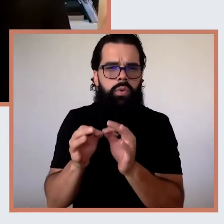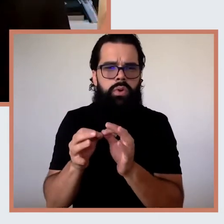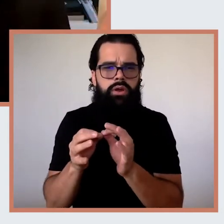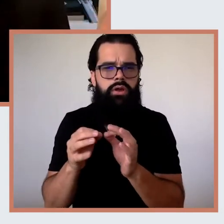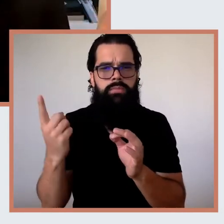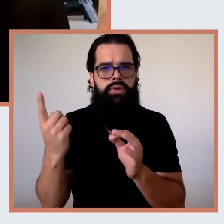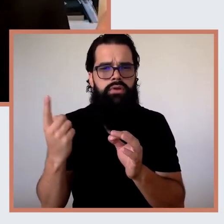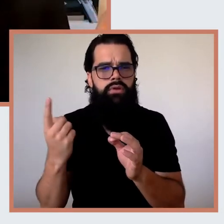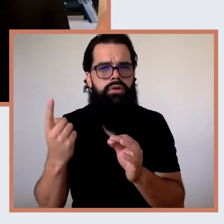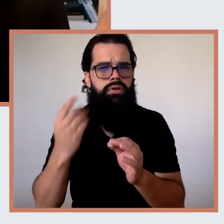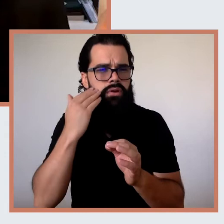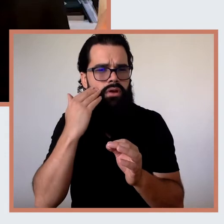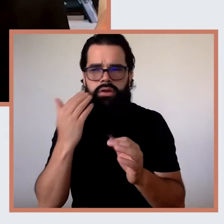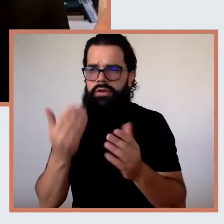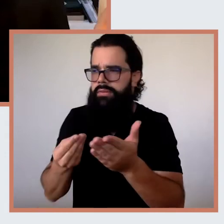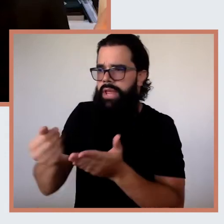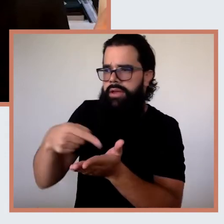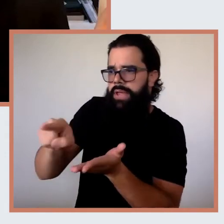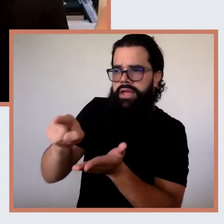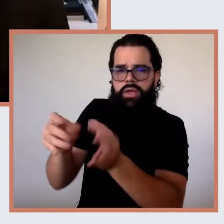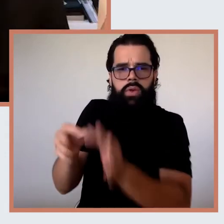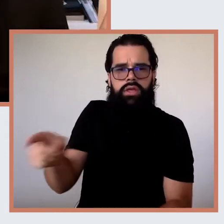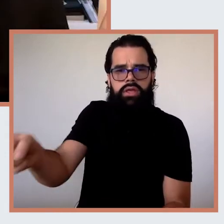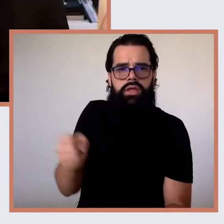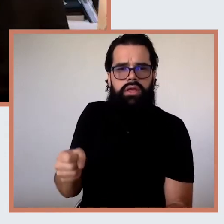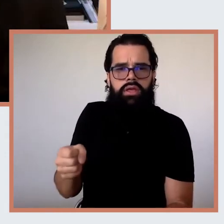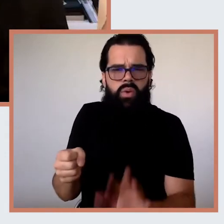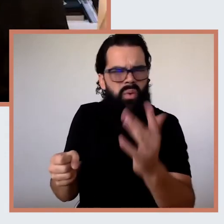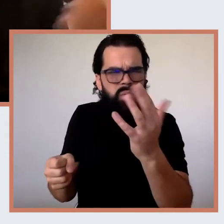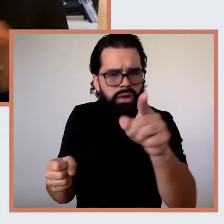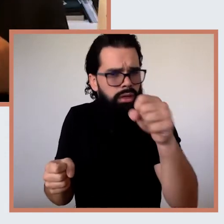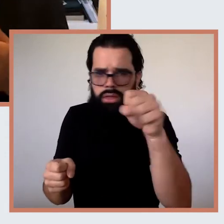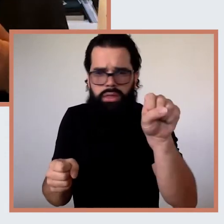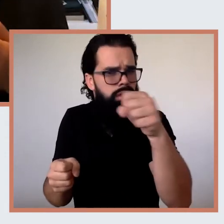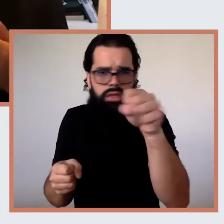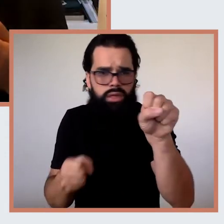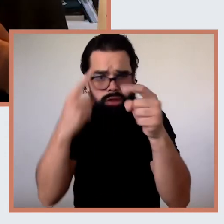your interpreter, you'd have to have somebody who says, yeah, I'm going to go when I wanna...you're nodding,